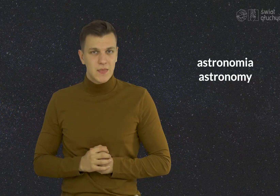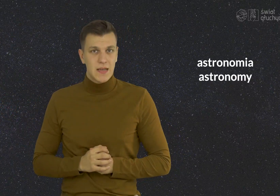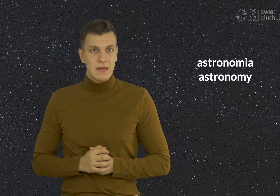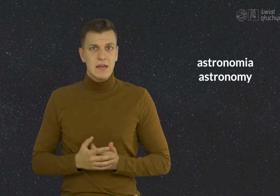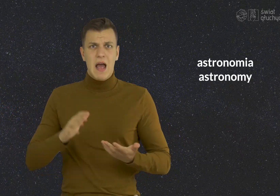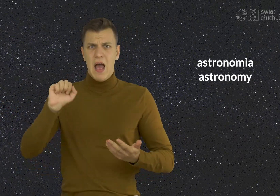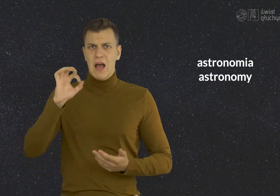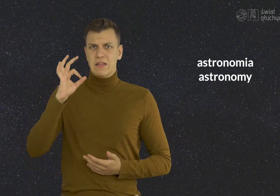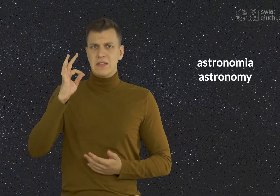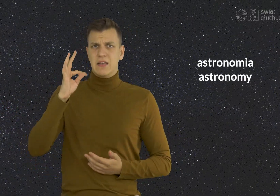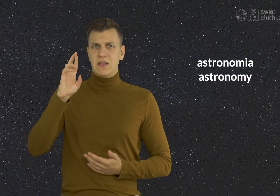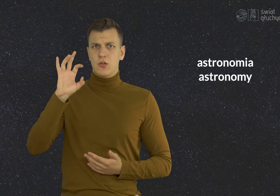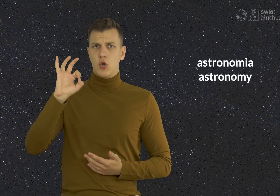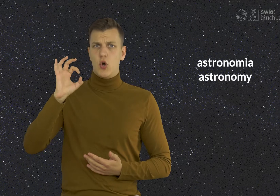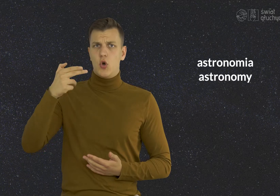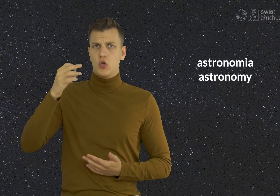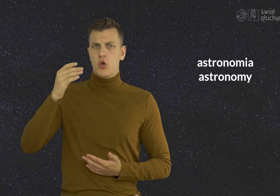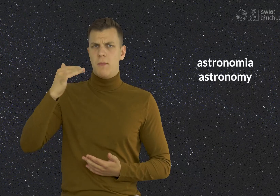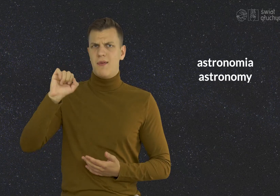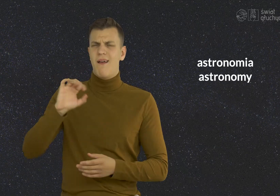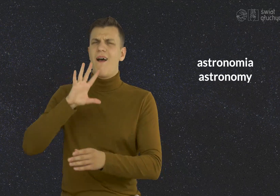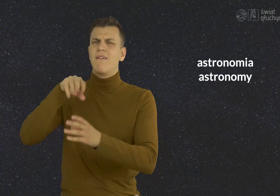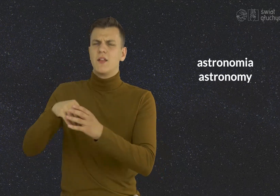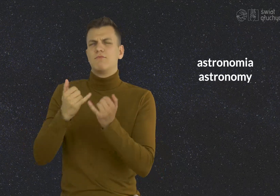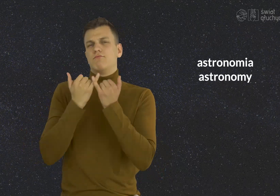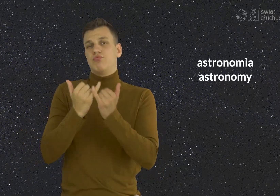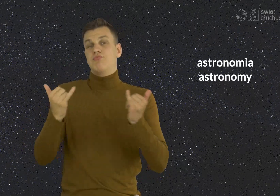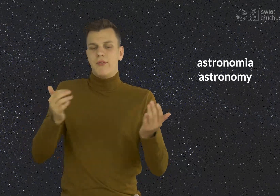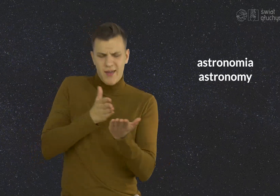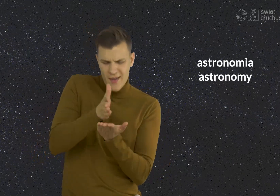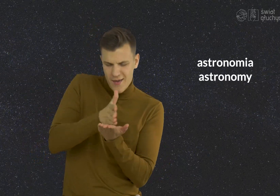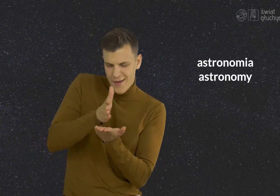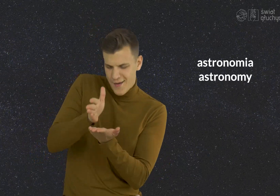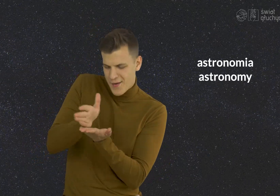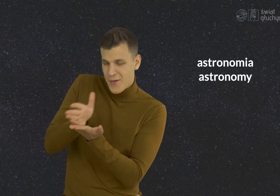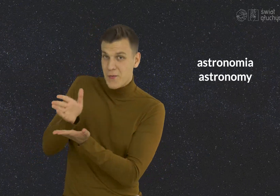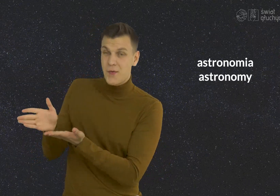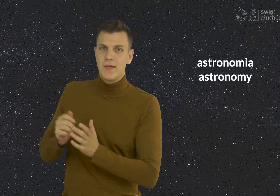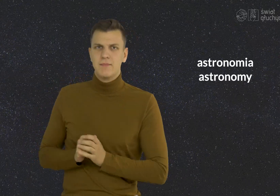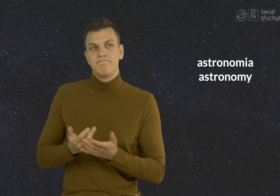It is a huge branch of science, which is divided into many smaller ones,